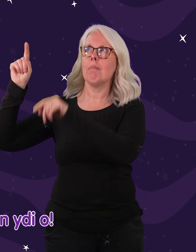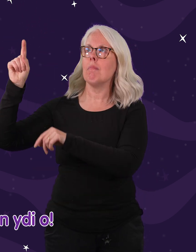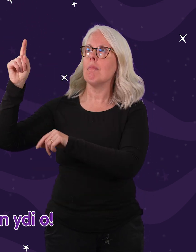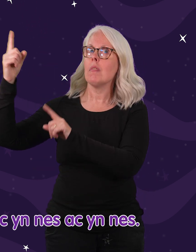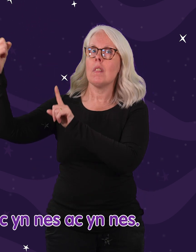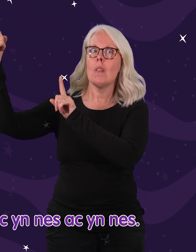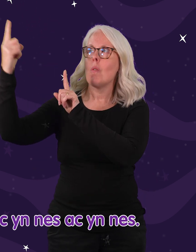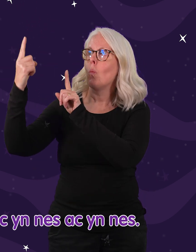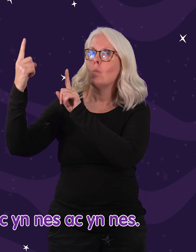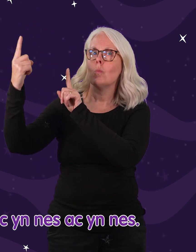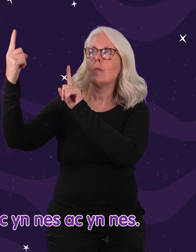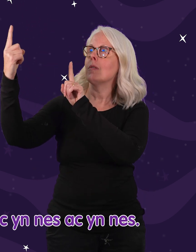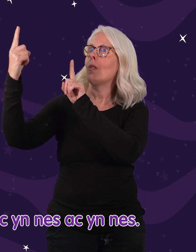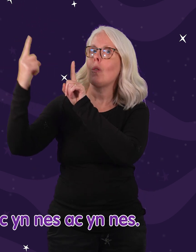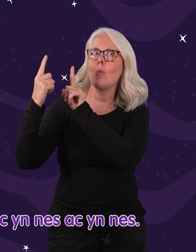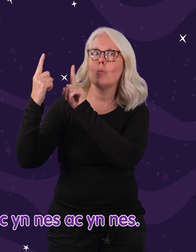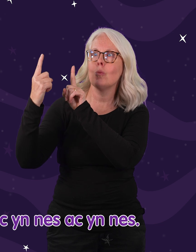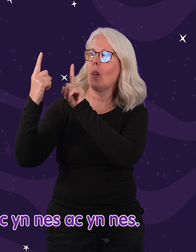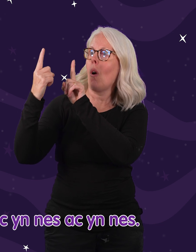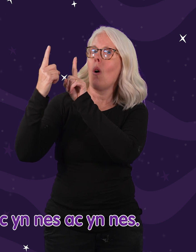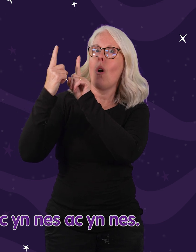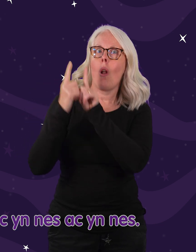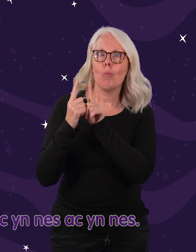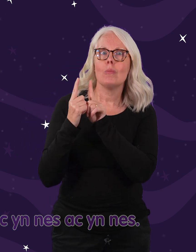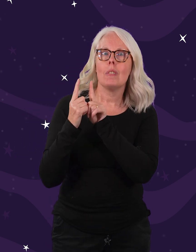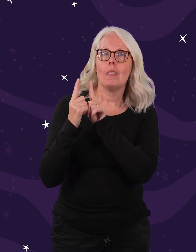And it's coming closer and closer and closer.